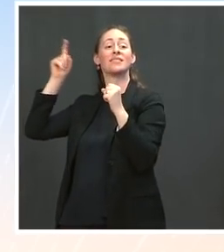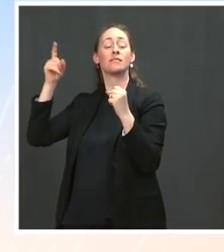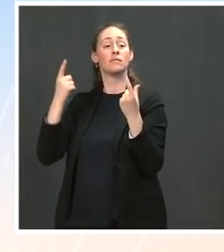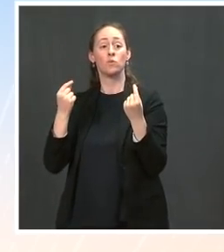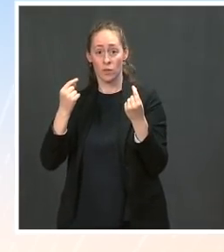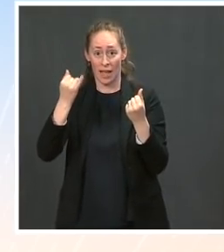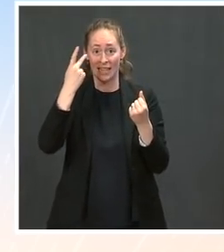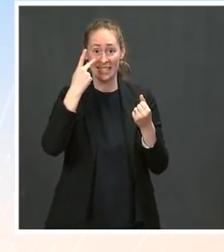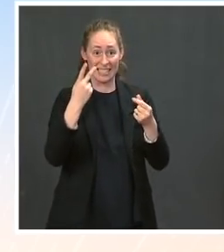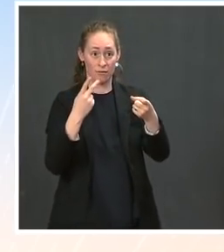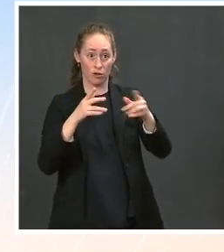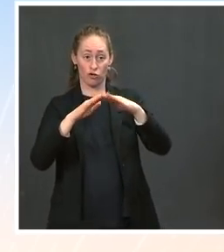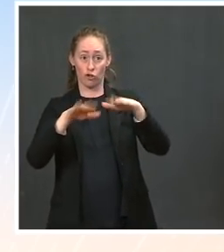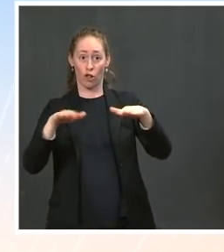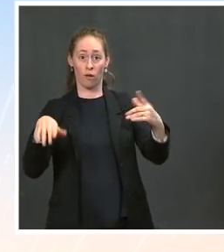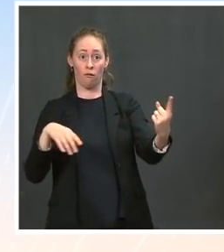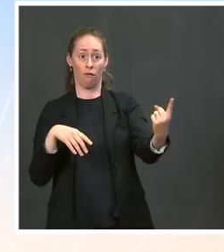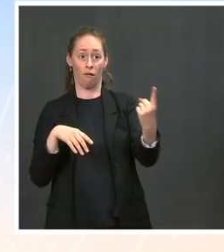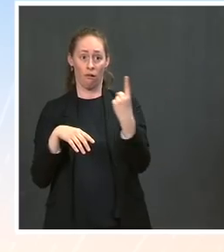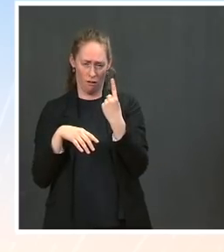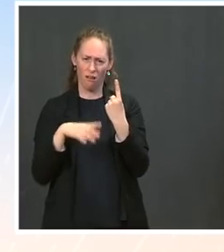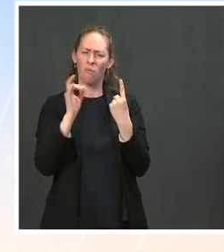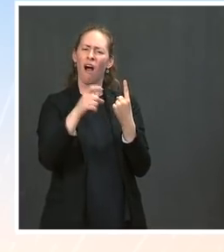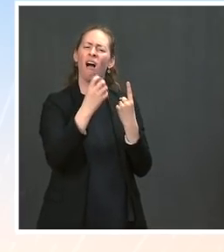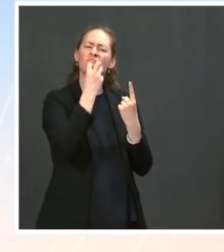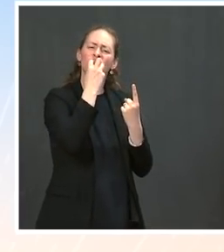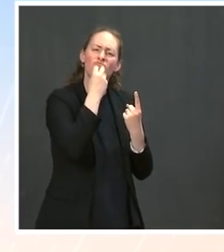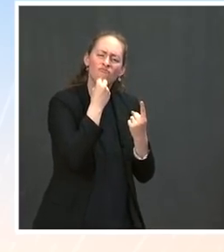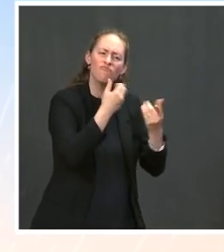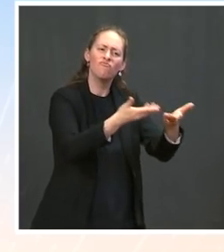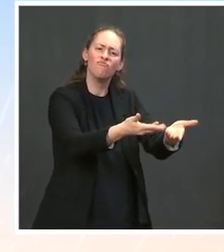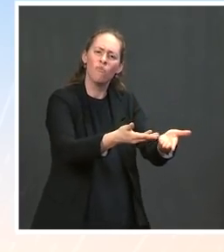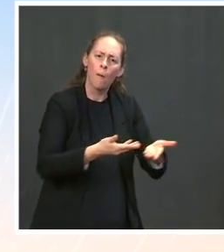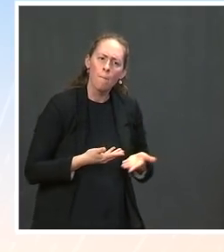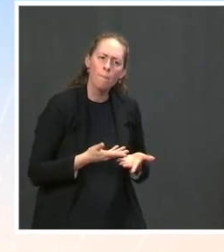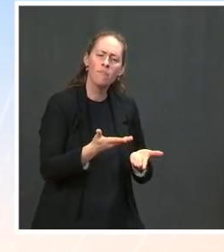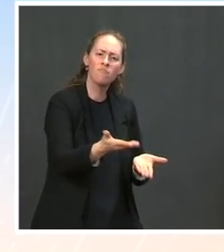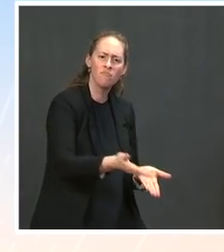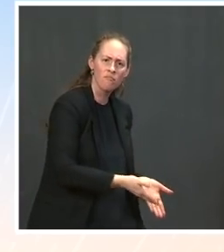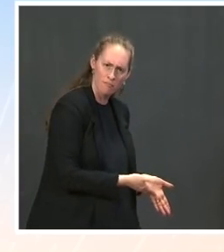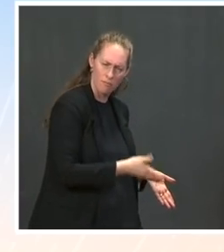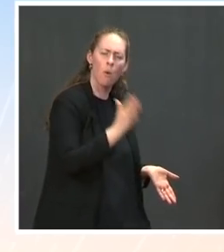and ensure they are treated in a safe manner -- has a -- has a weigh on the system,